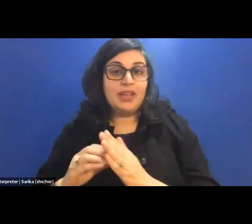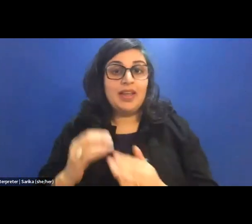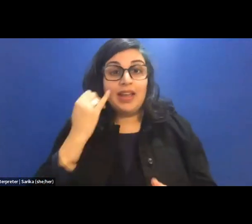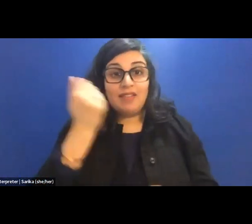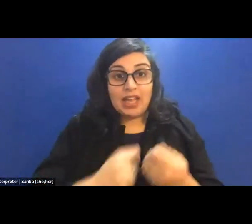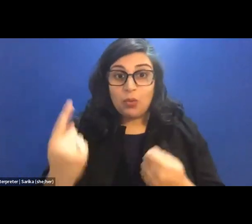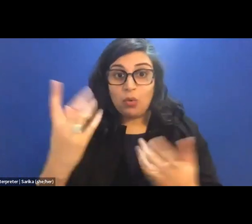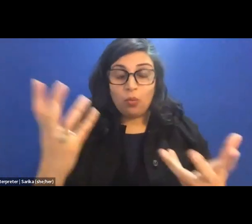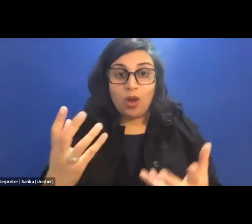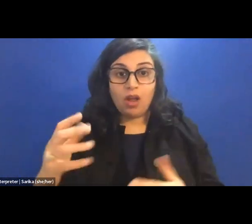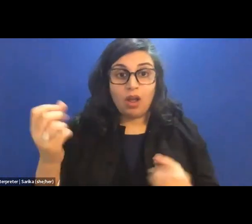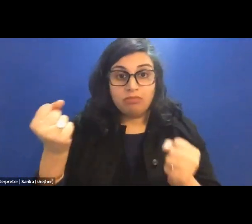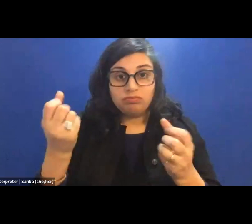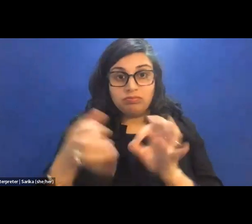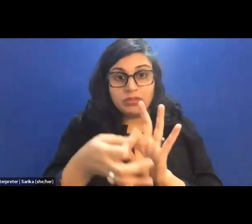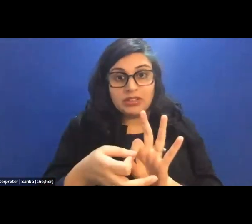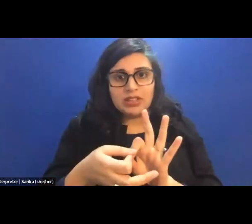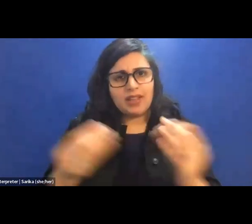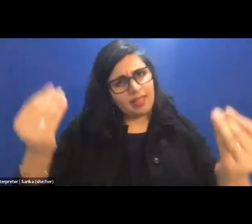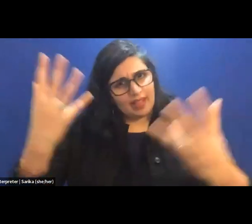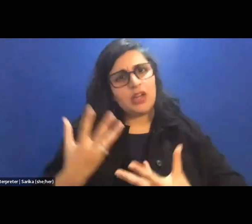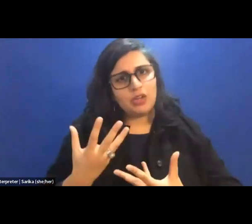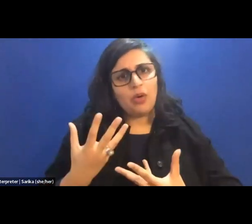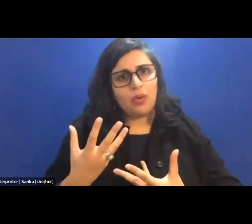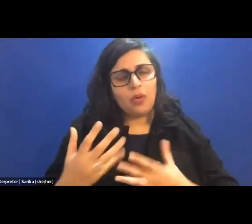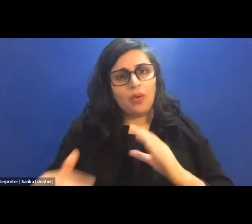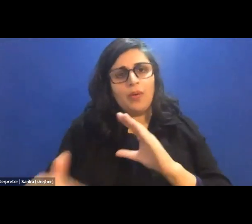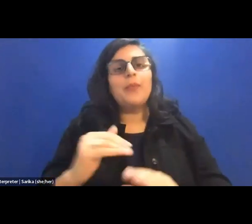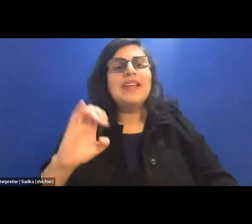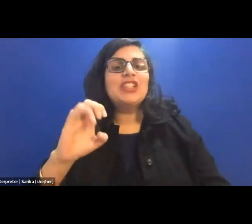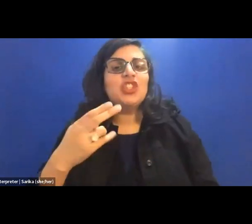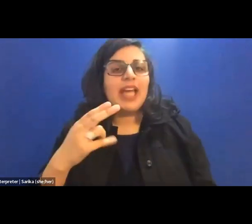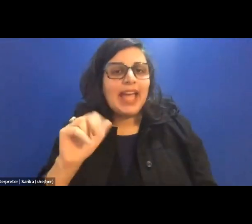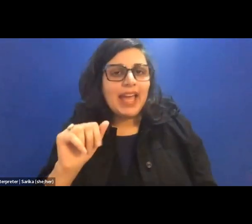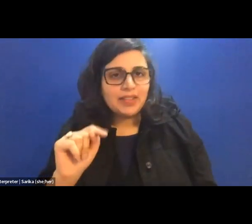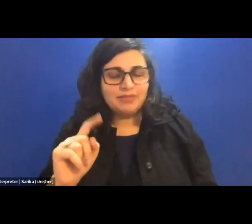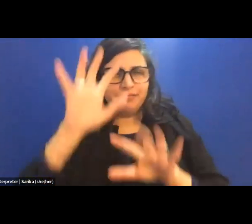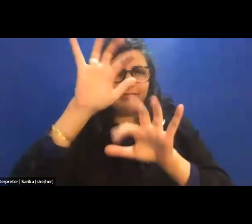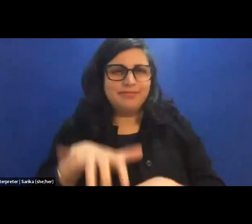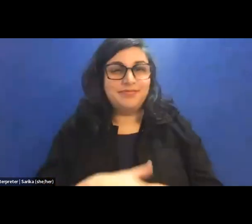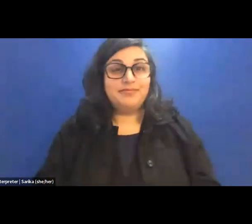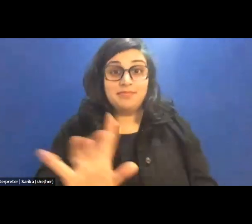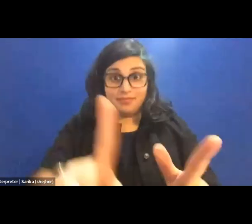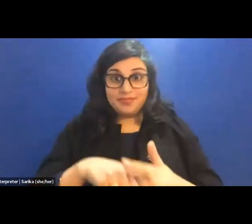smaller, use the pin feature to keep one window larger than the rest. If anyone